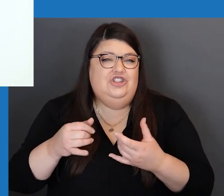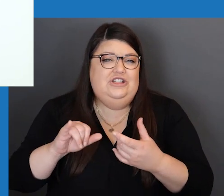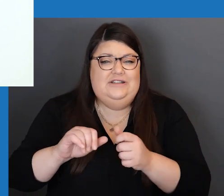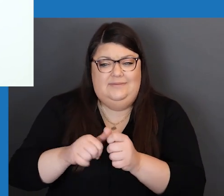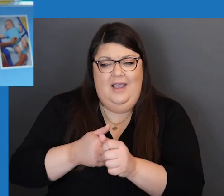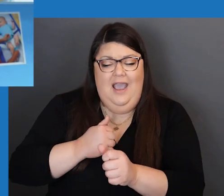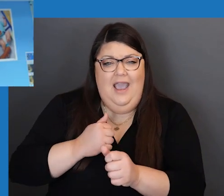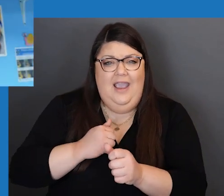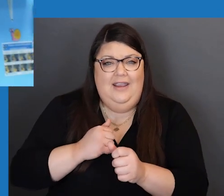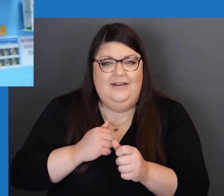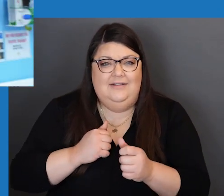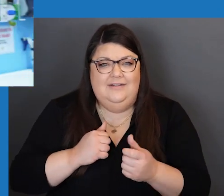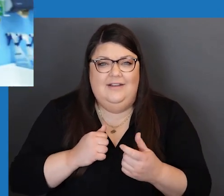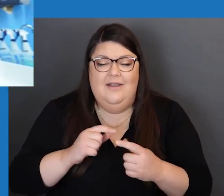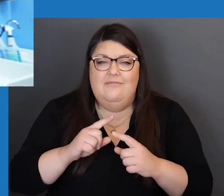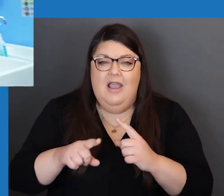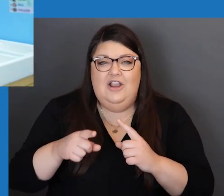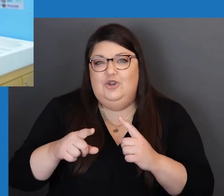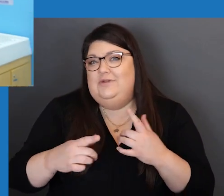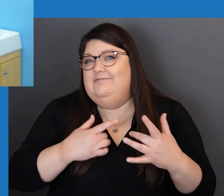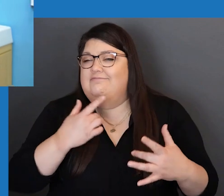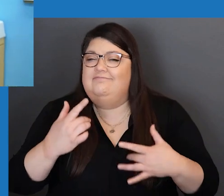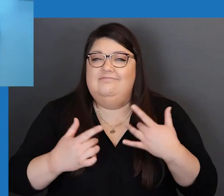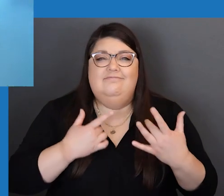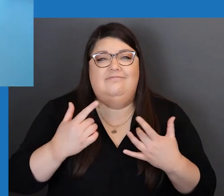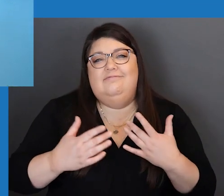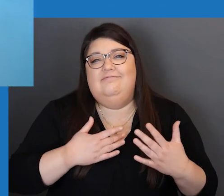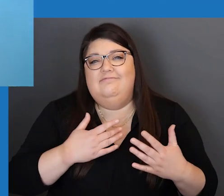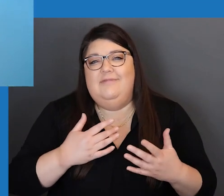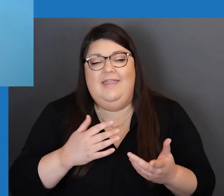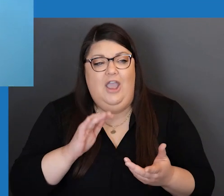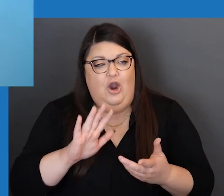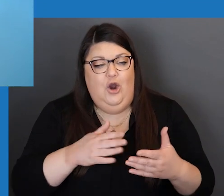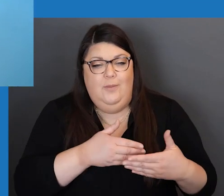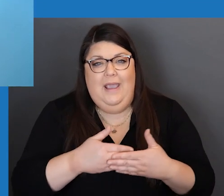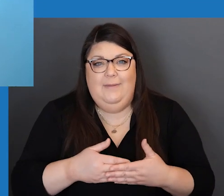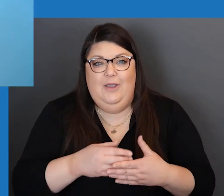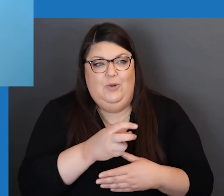and she just was, like, so overjoyed that her baby was gonna be treated,